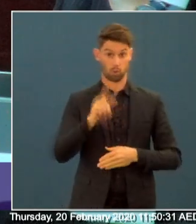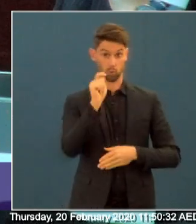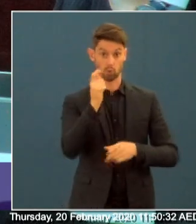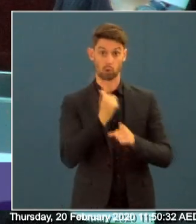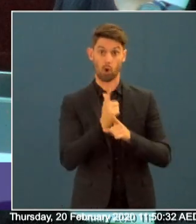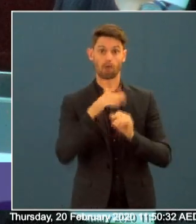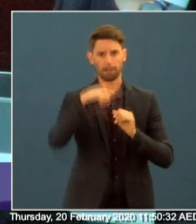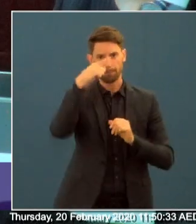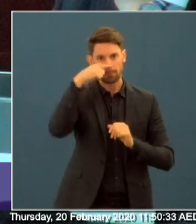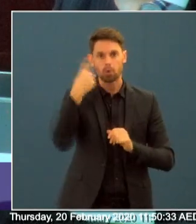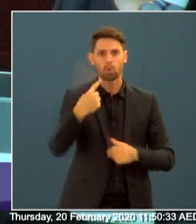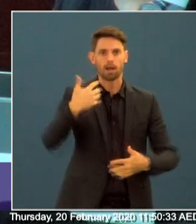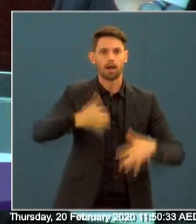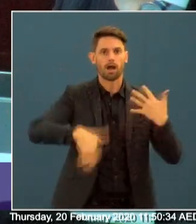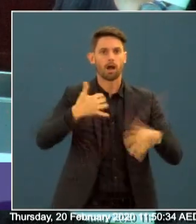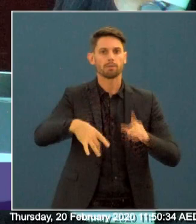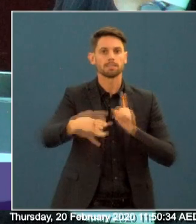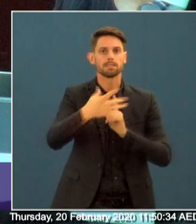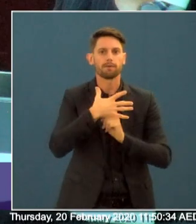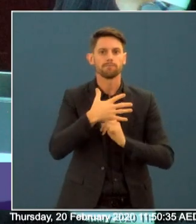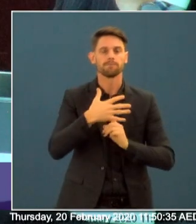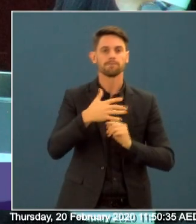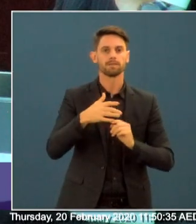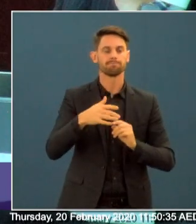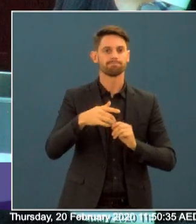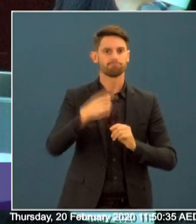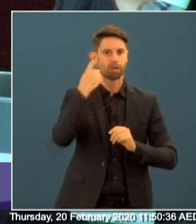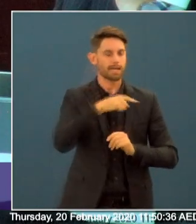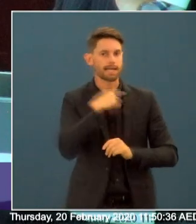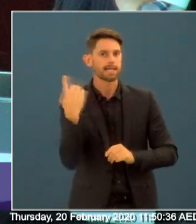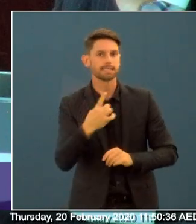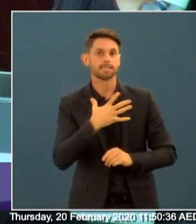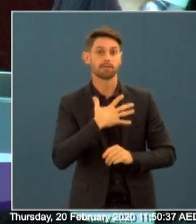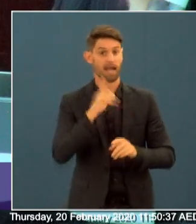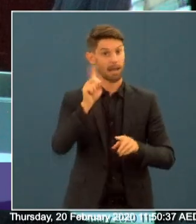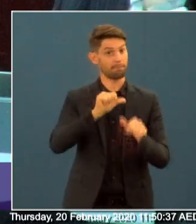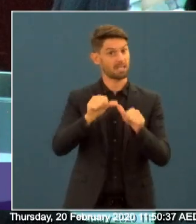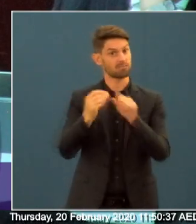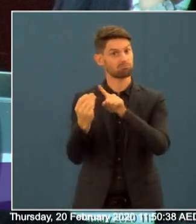So it's perhaps appropriate before I go into this to provide those telephone numbers again,